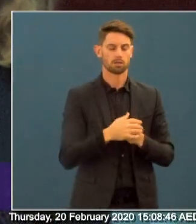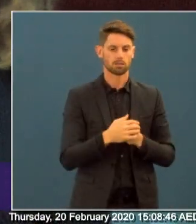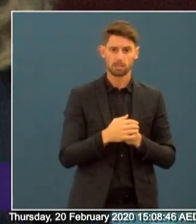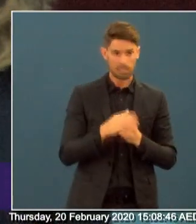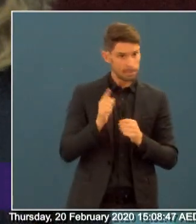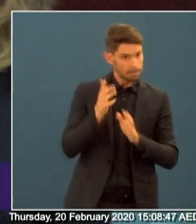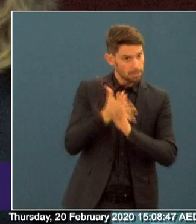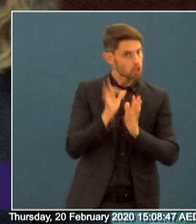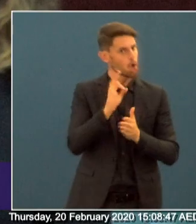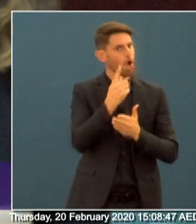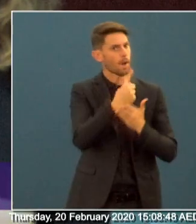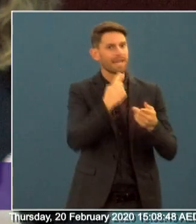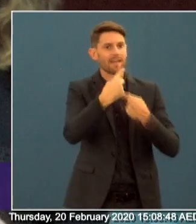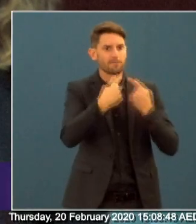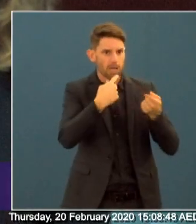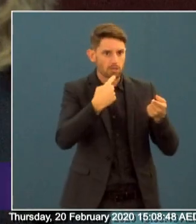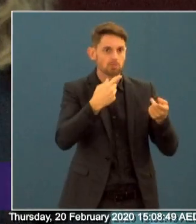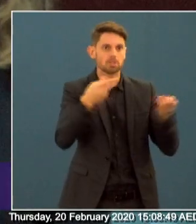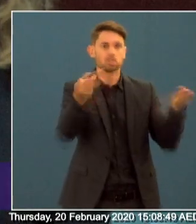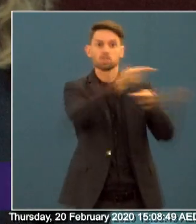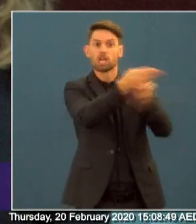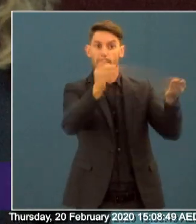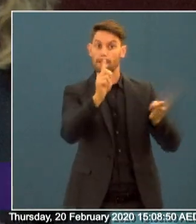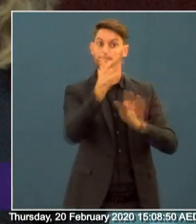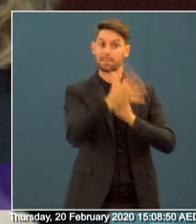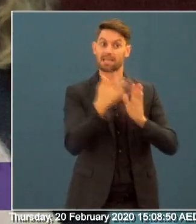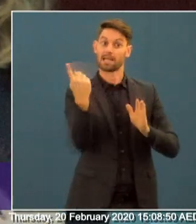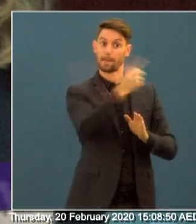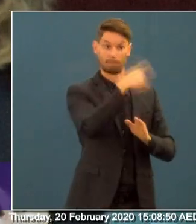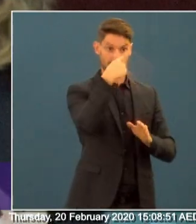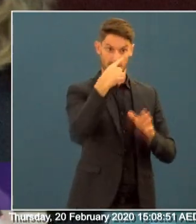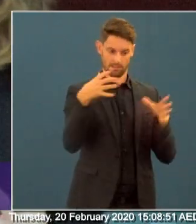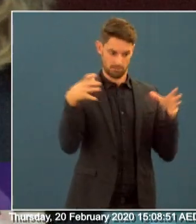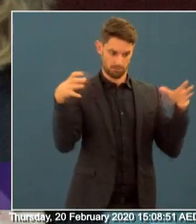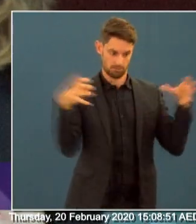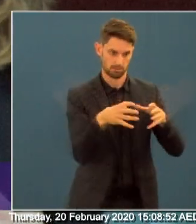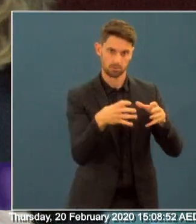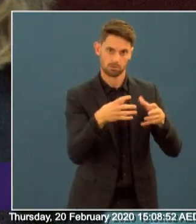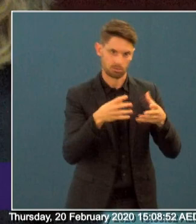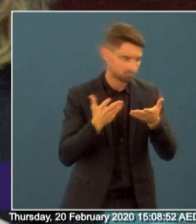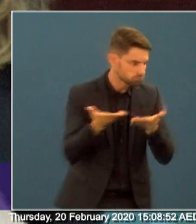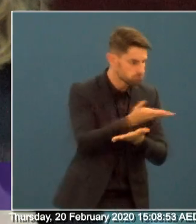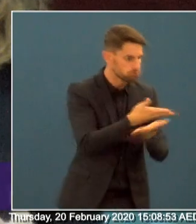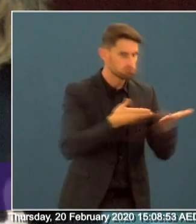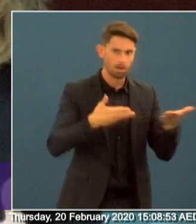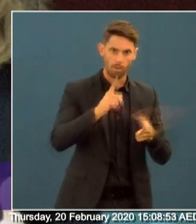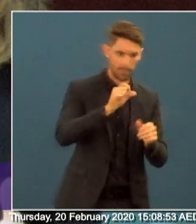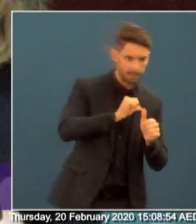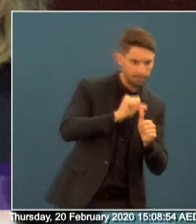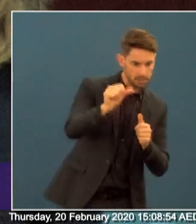It means coming together, as a decision-making team, to look at the person's whole needs... Yes. ...and form a comprehensive assessment...